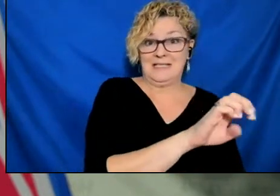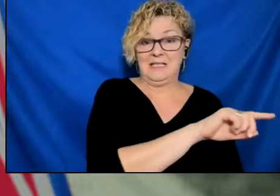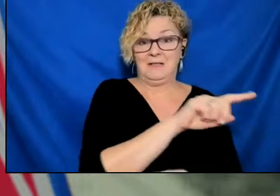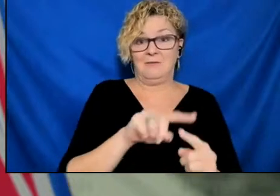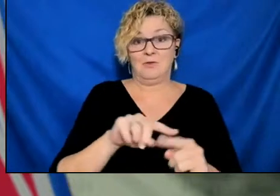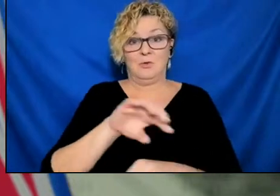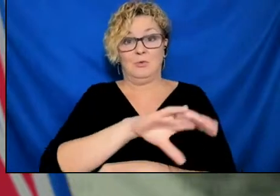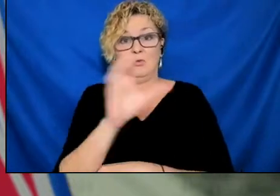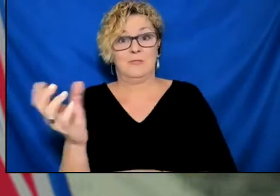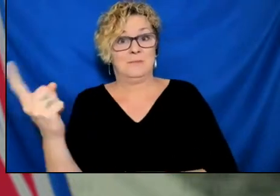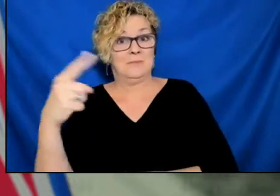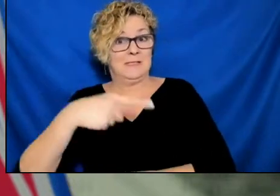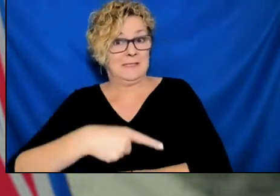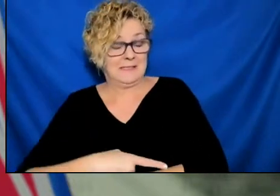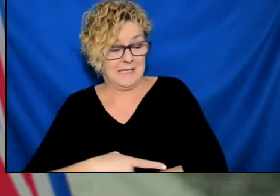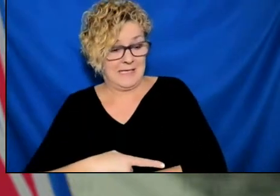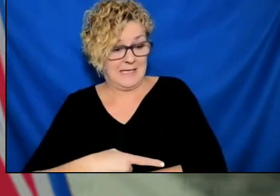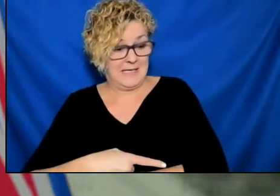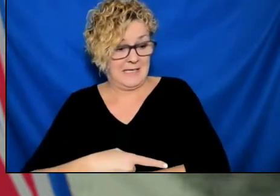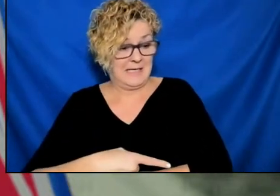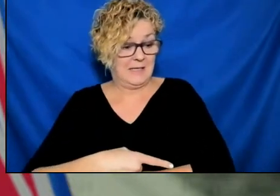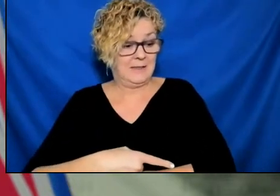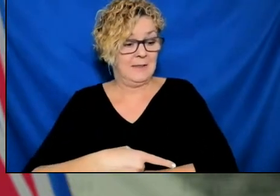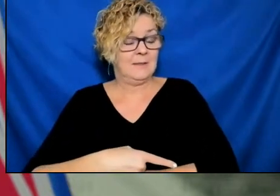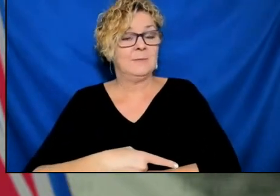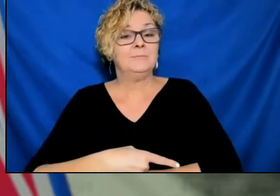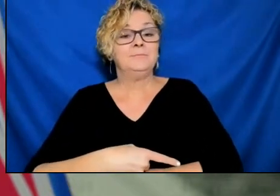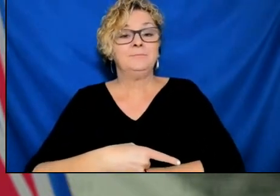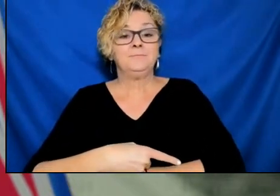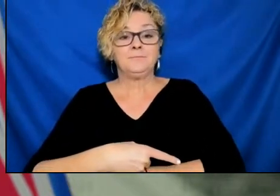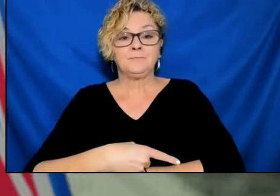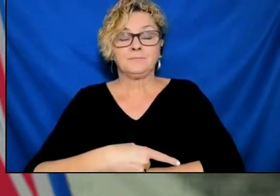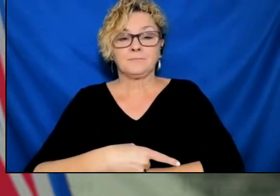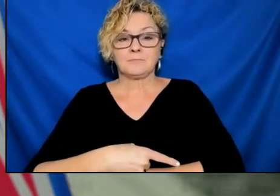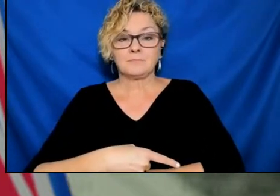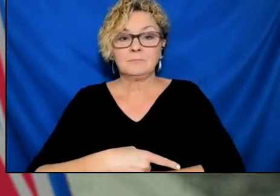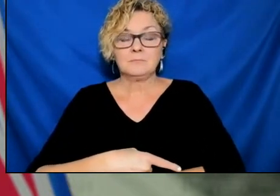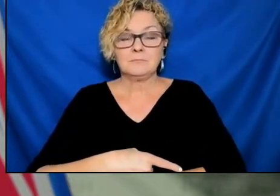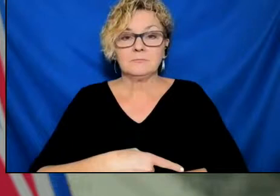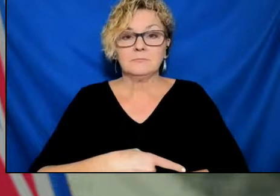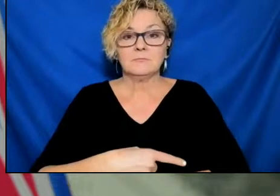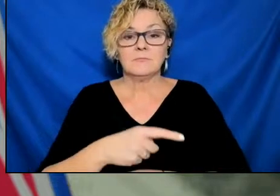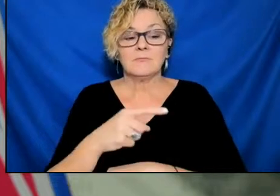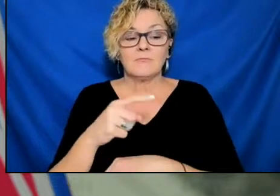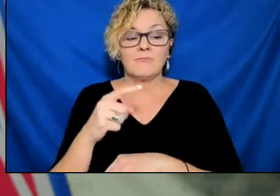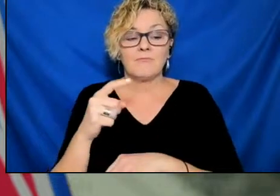Christmas Eve and Christmas Day that 24th to 25th period that